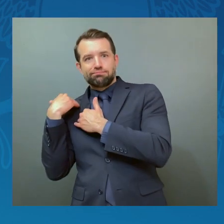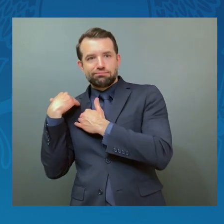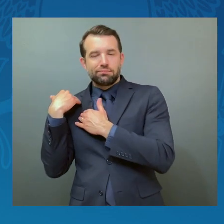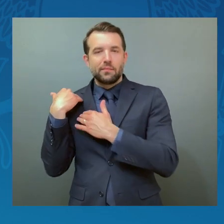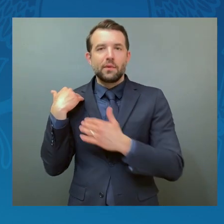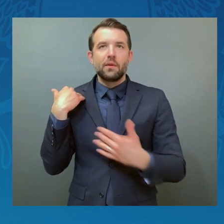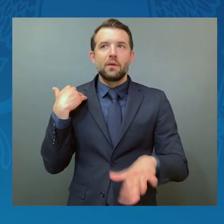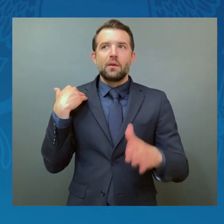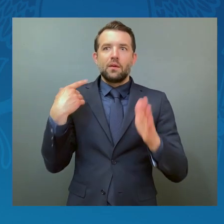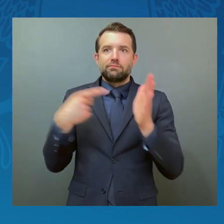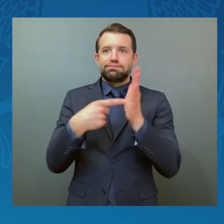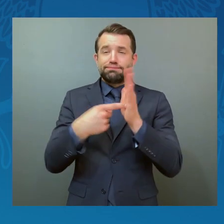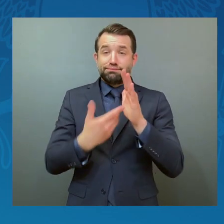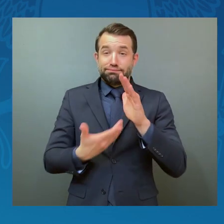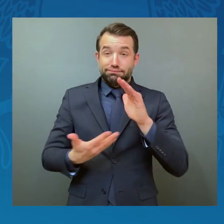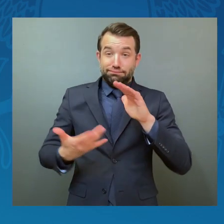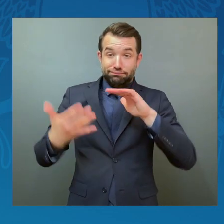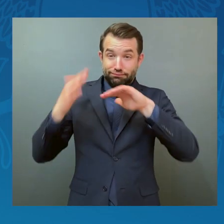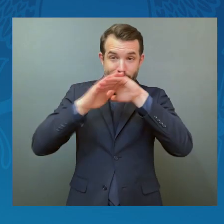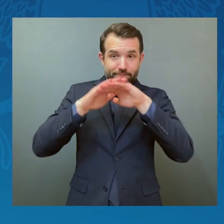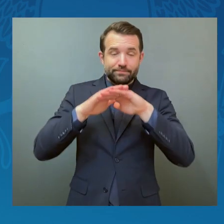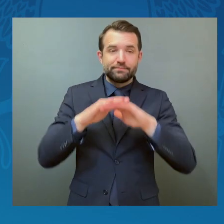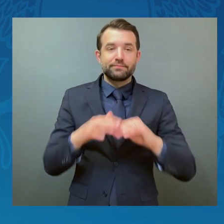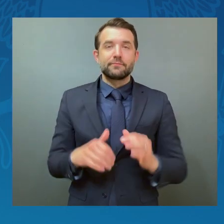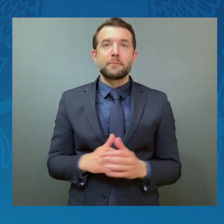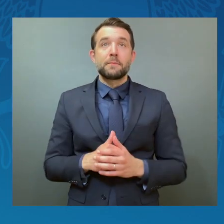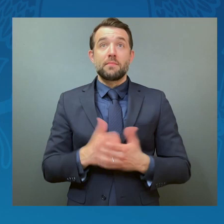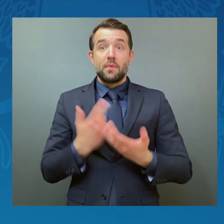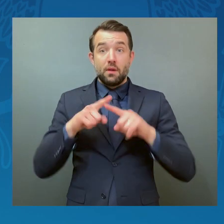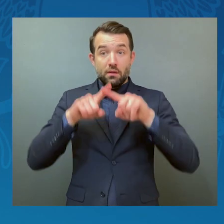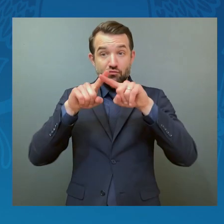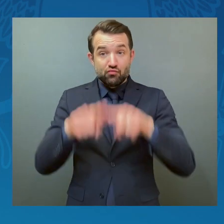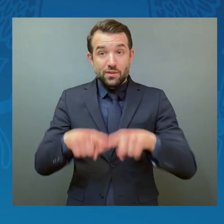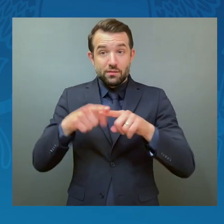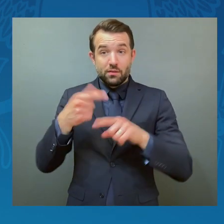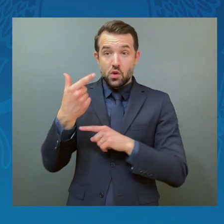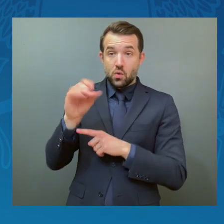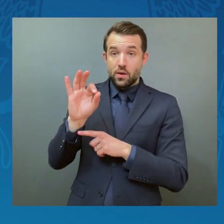People should not have to rely on the GoFundMe to be able to afford the cost of healthcare.